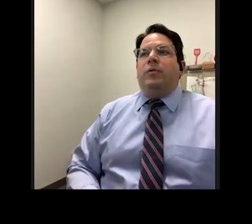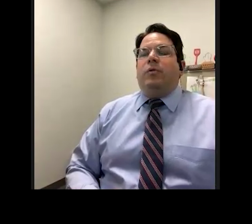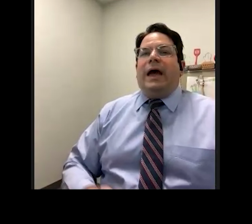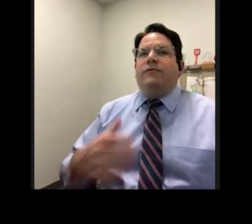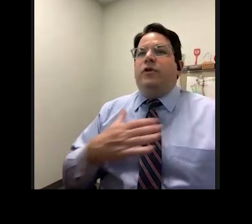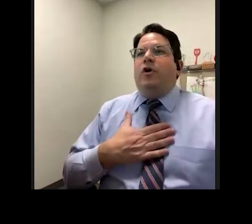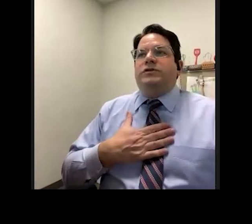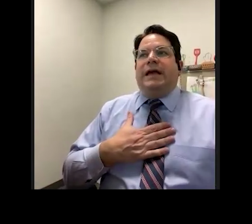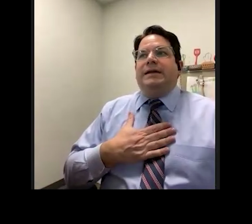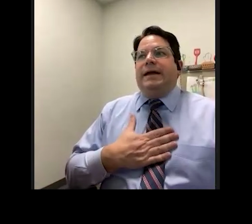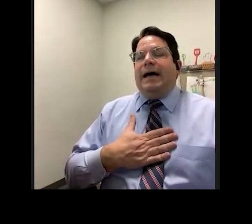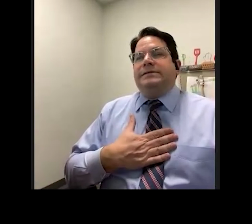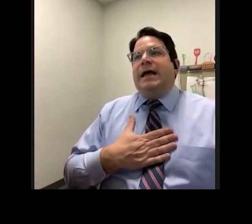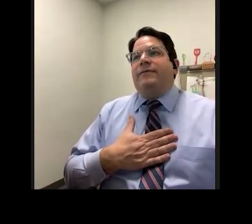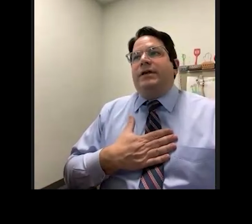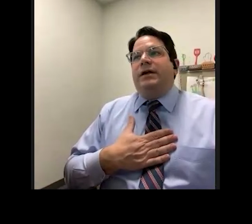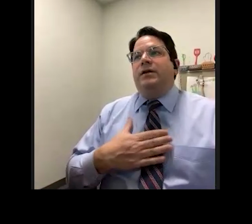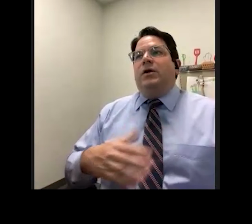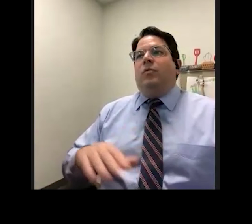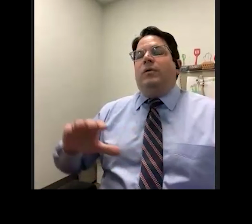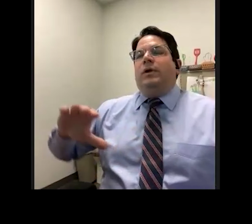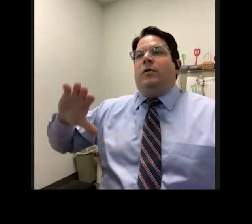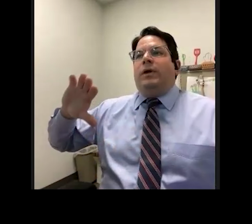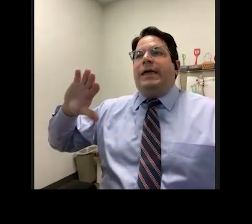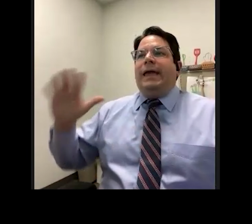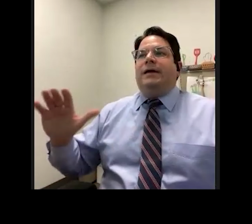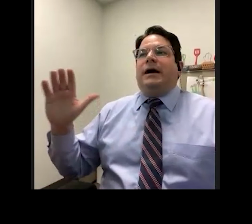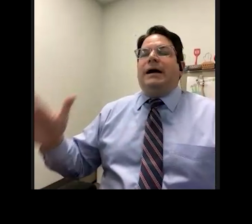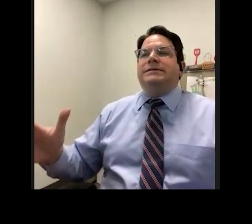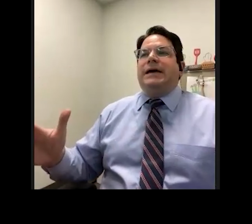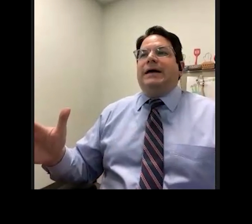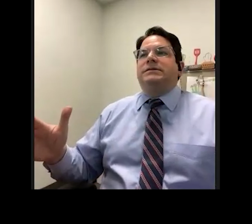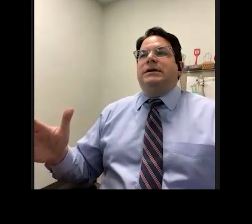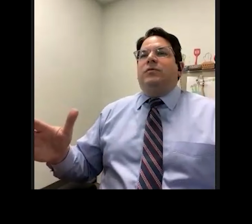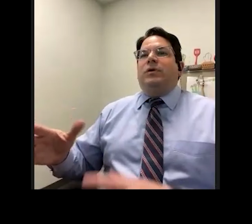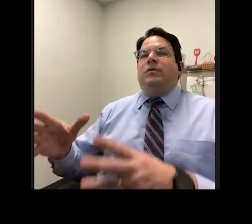But we have no standing as an advocate.